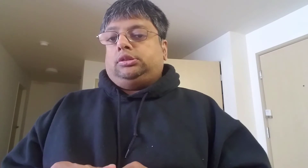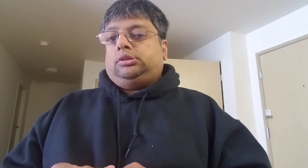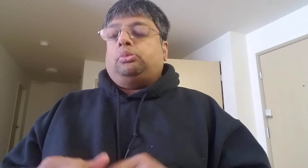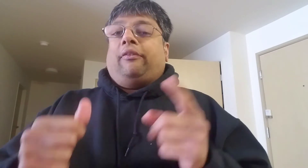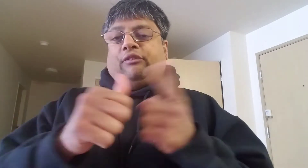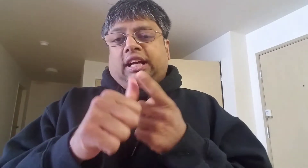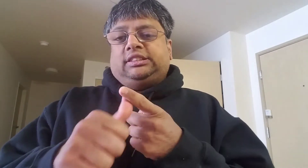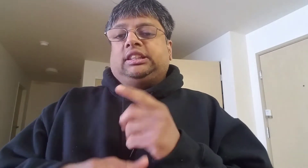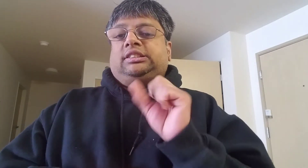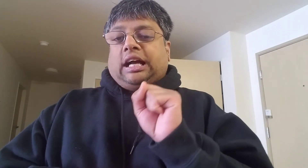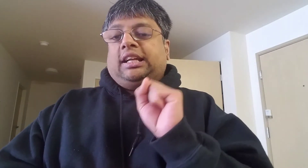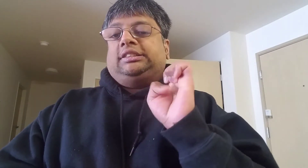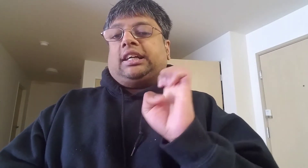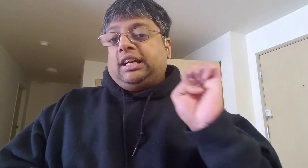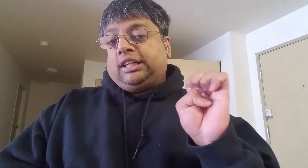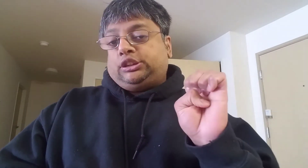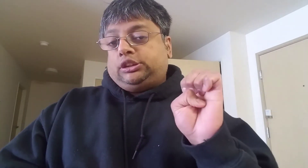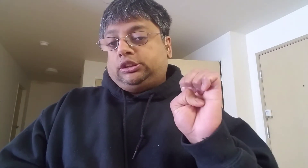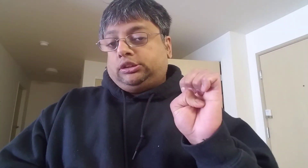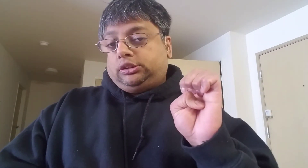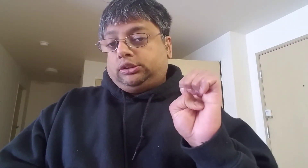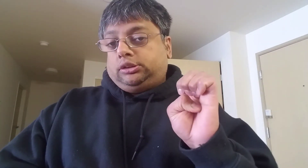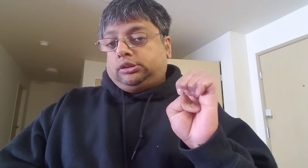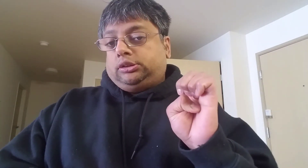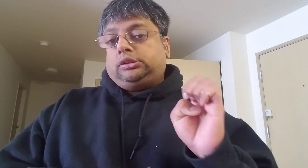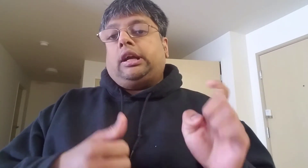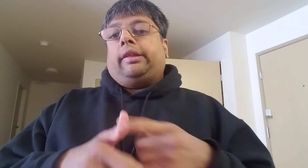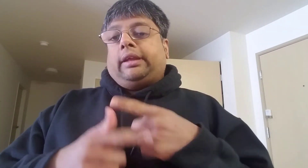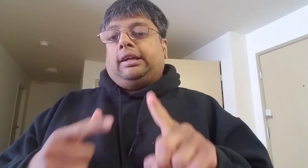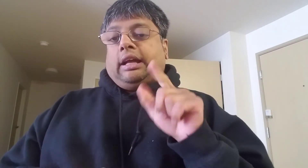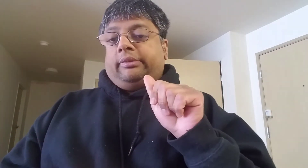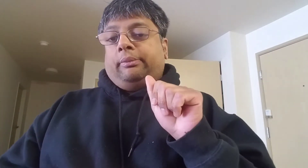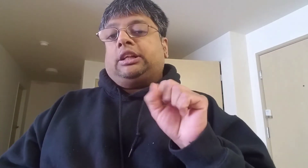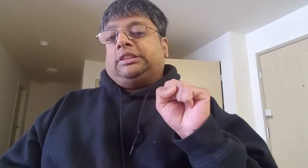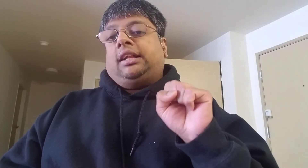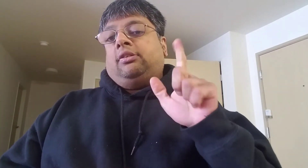First (learn )SEE and then ASL.